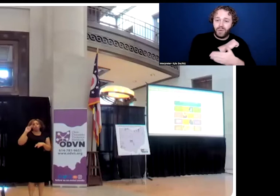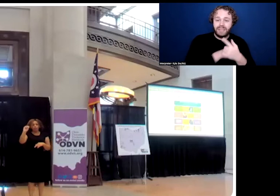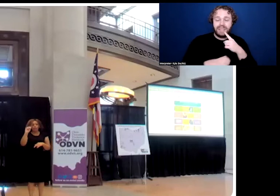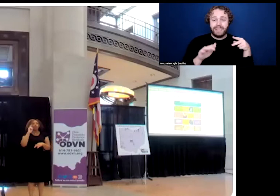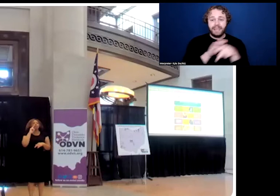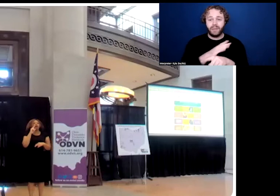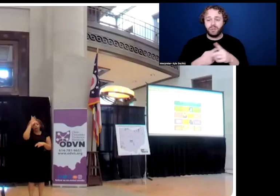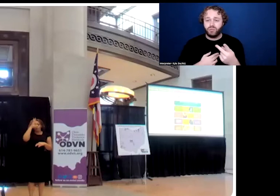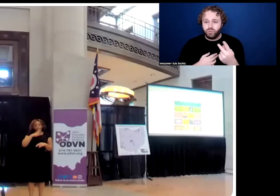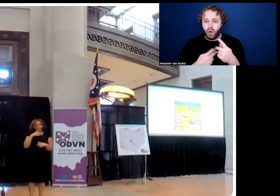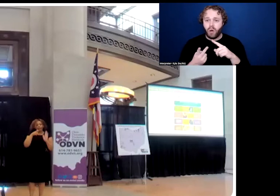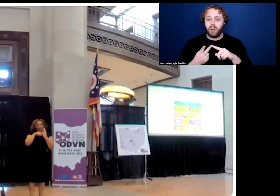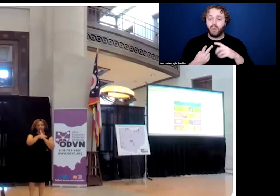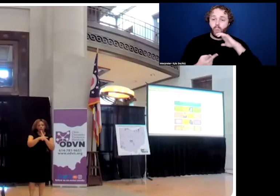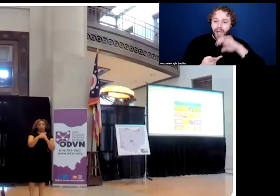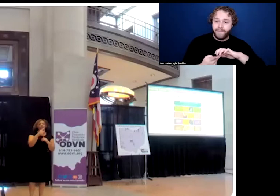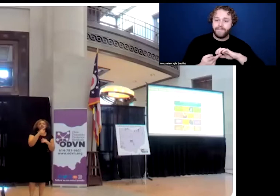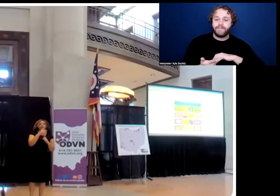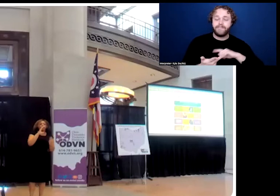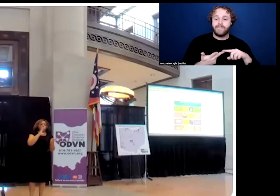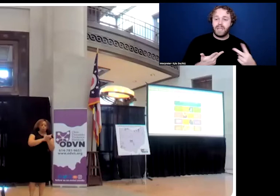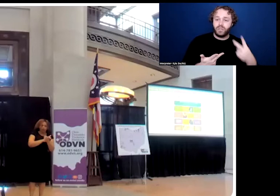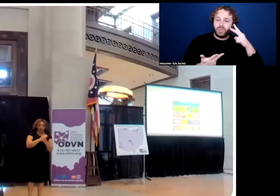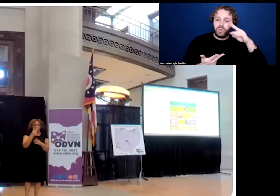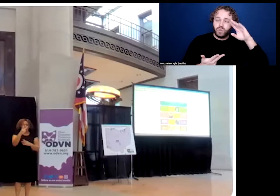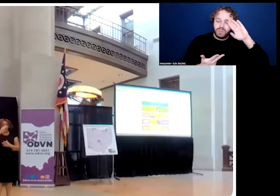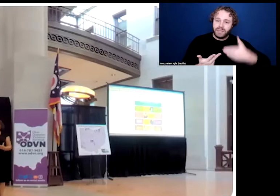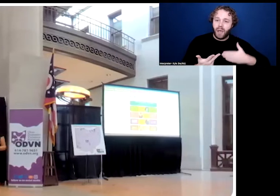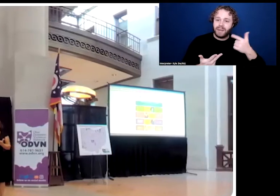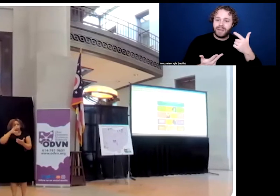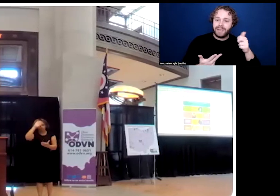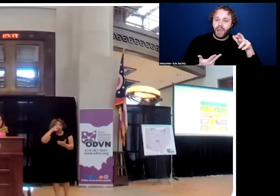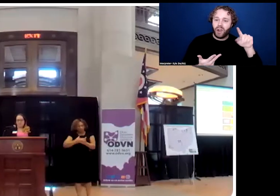his wife, Heidi, and their two sons, Garrett and Grant, who are nine and six years old,